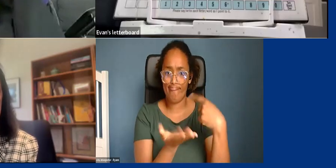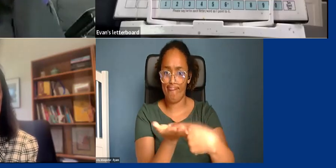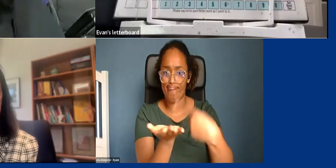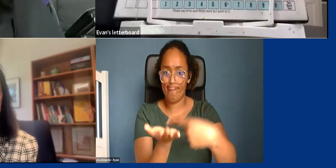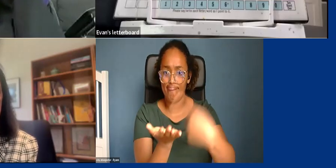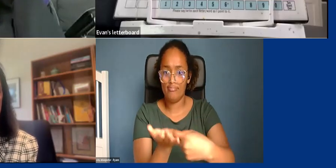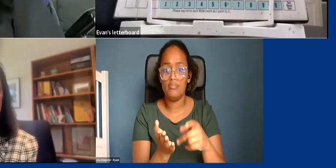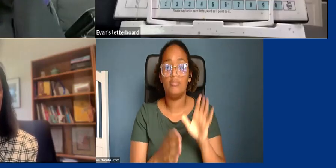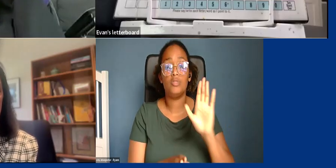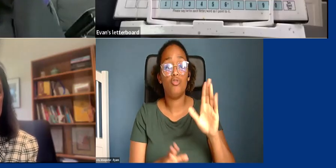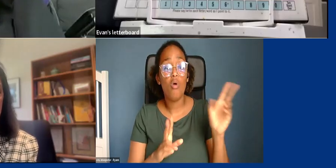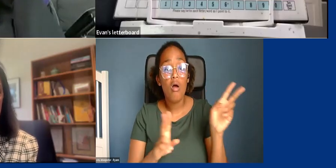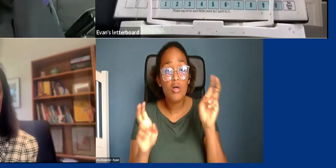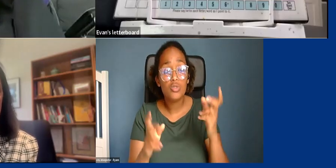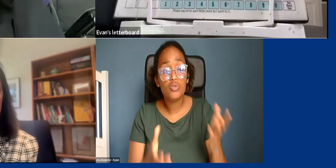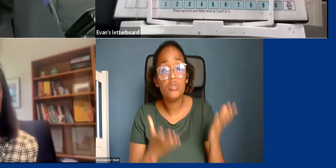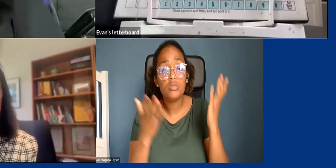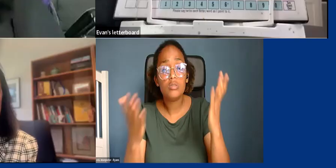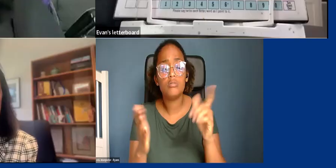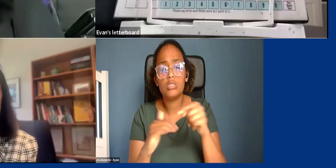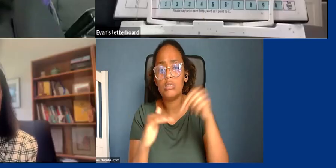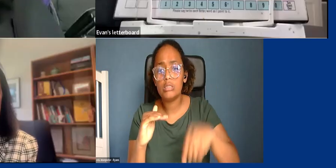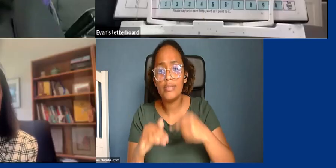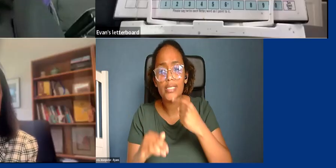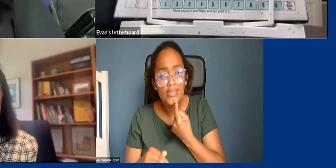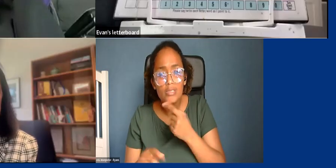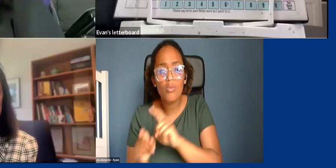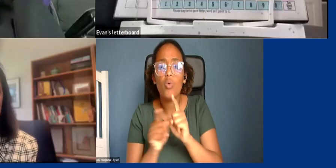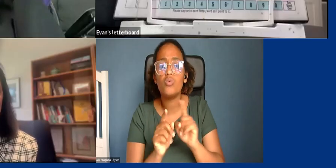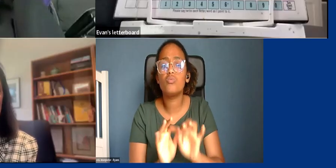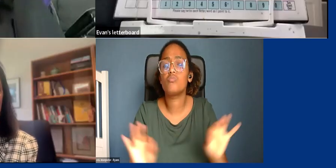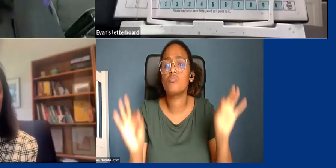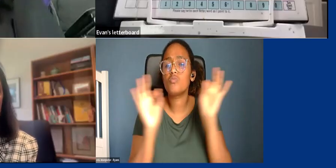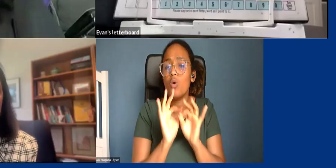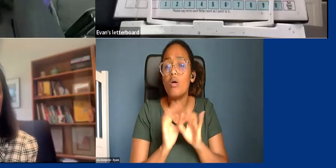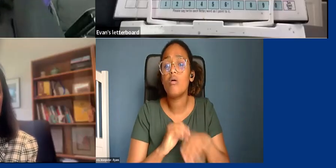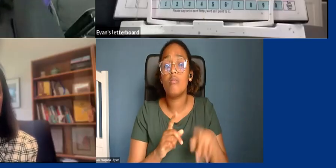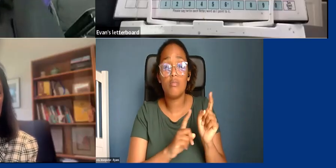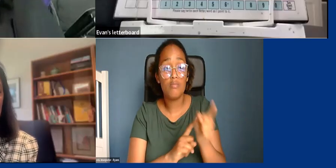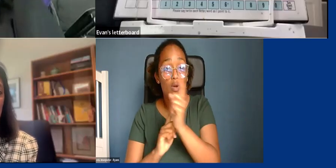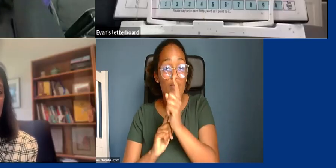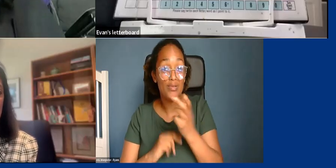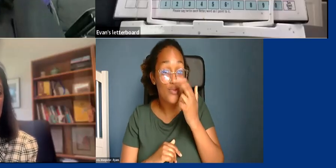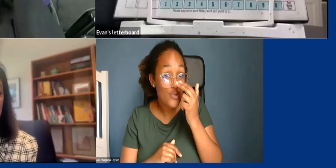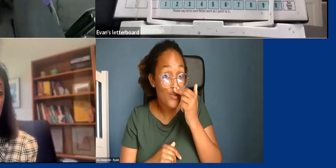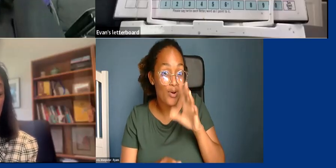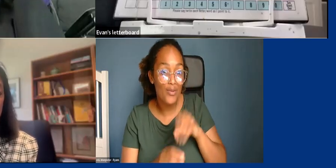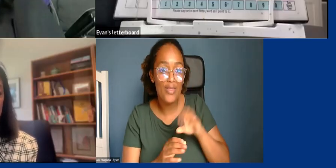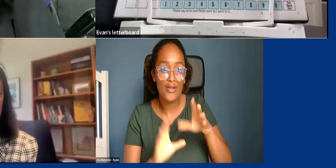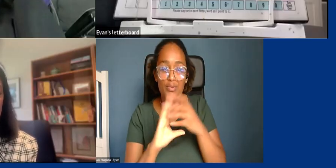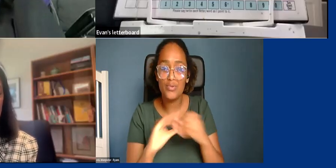I found the moments of humor you've woven through your stories made them all the more memorable and powerful.